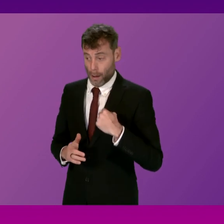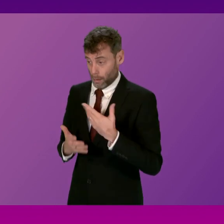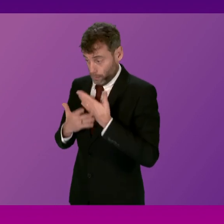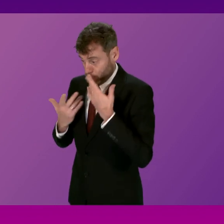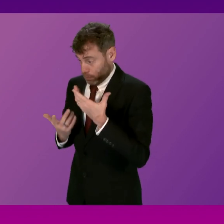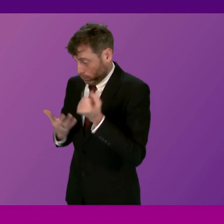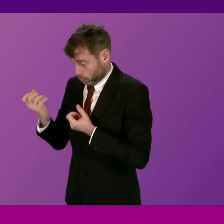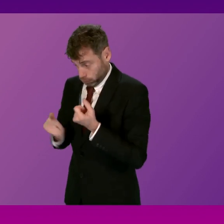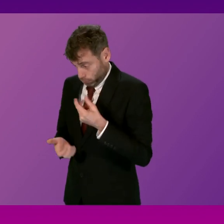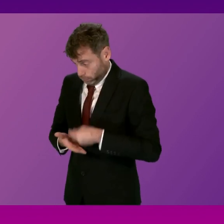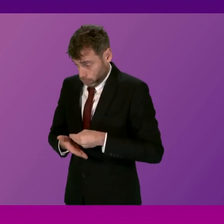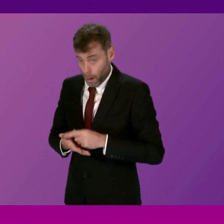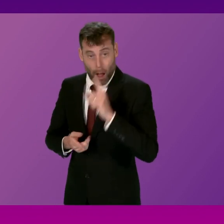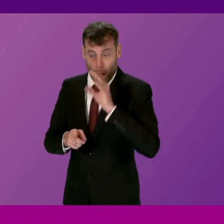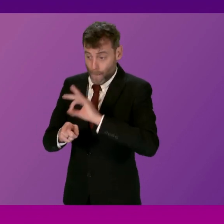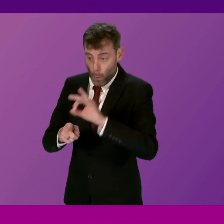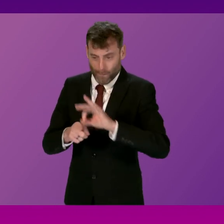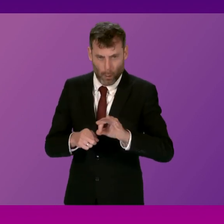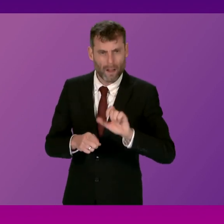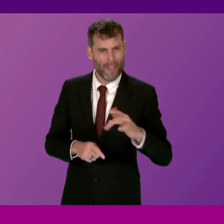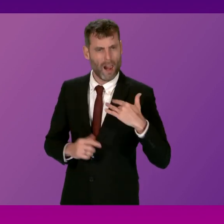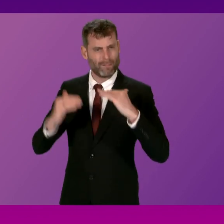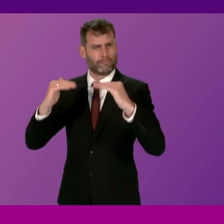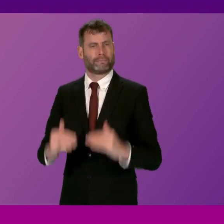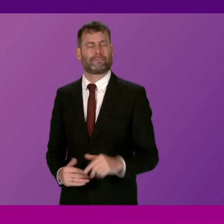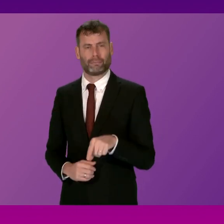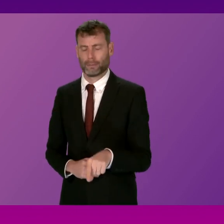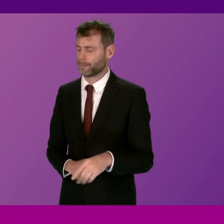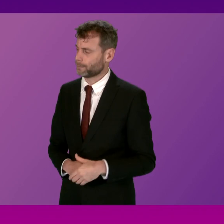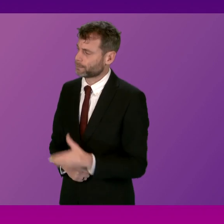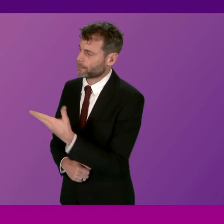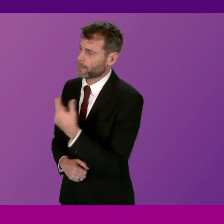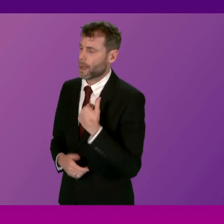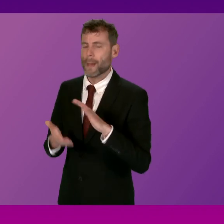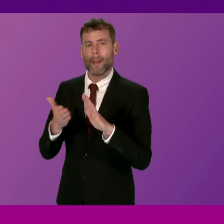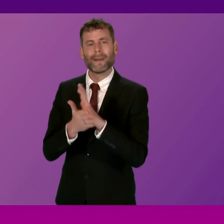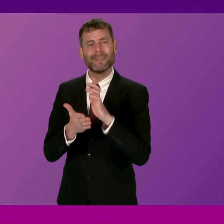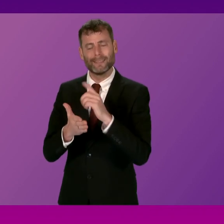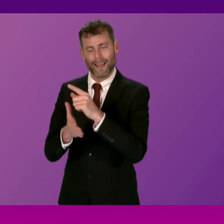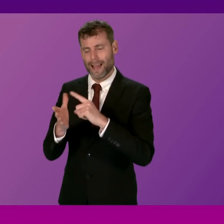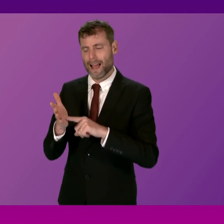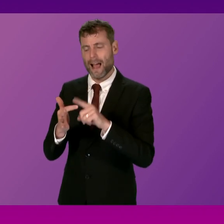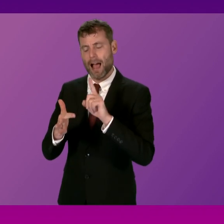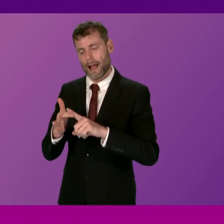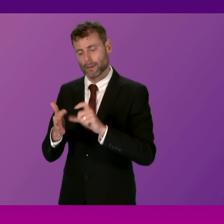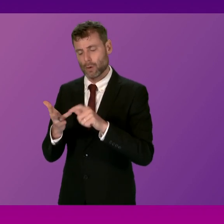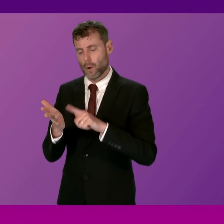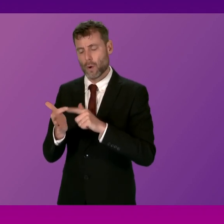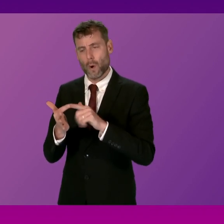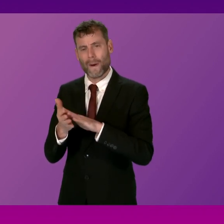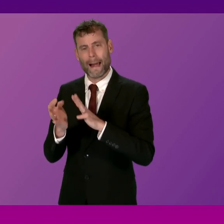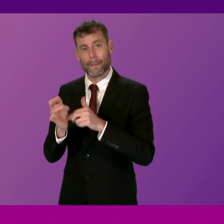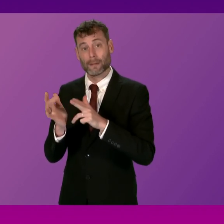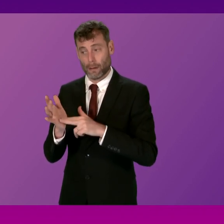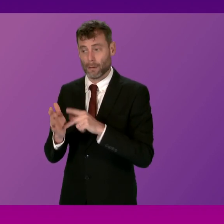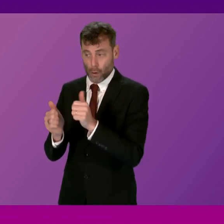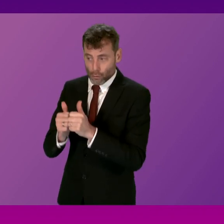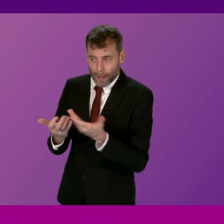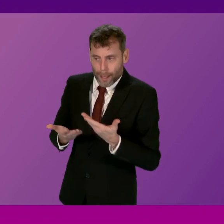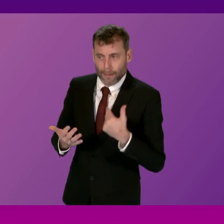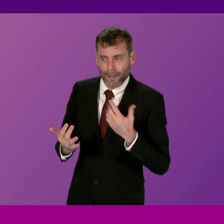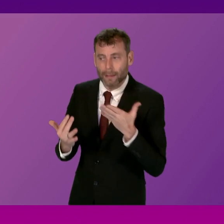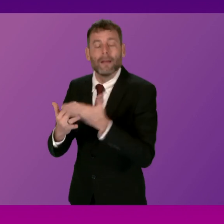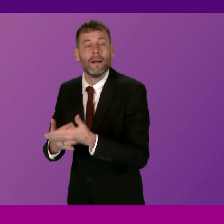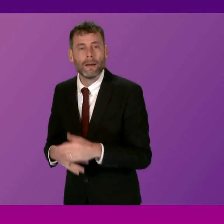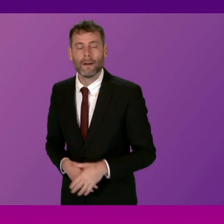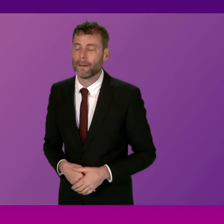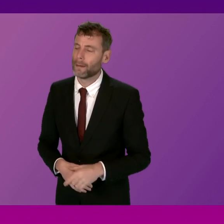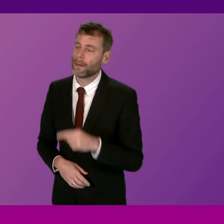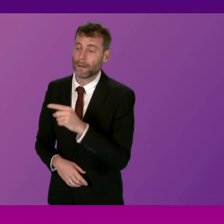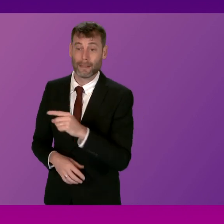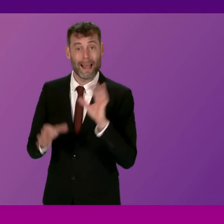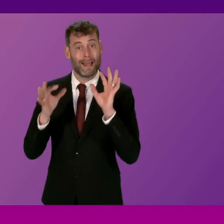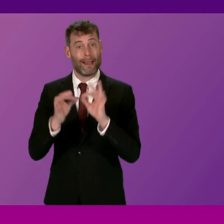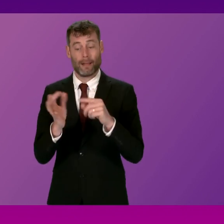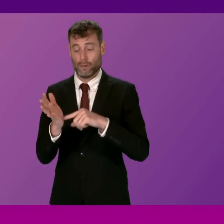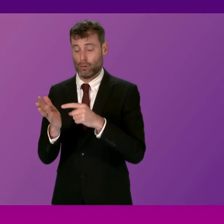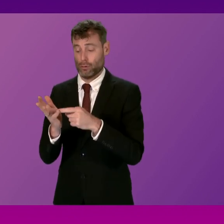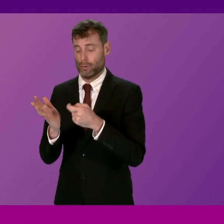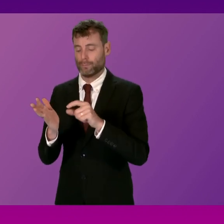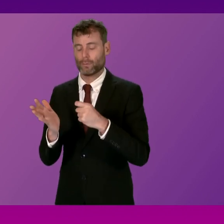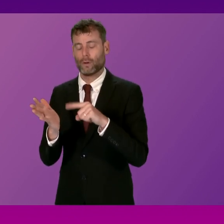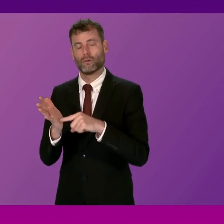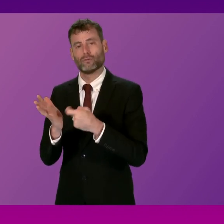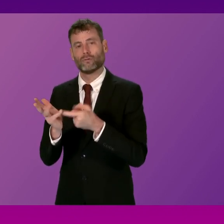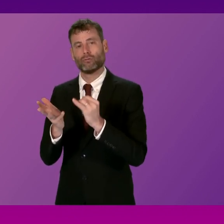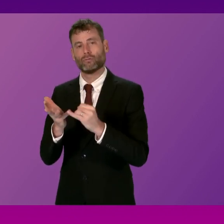On that point, is the member aware of the stark statistic that three out of four users